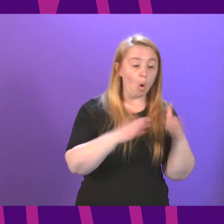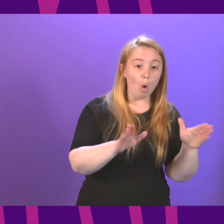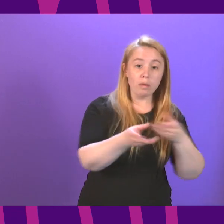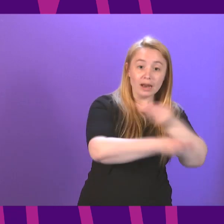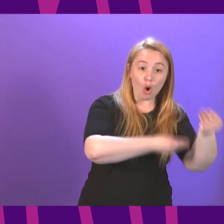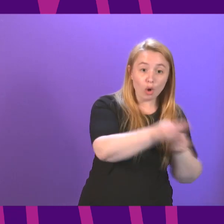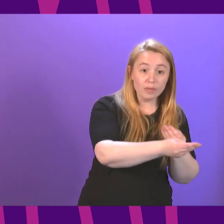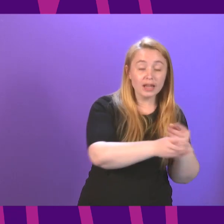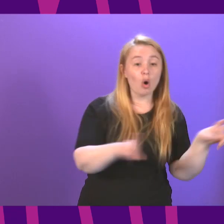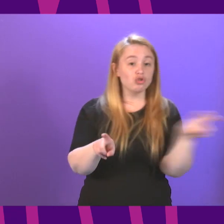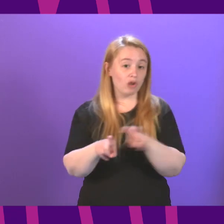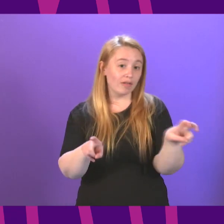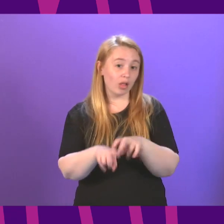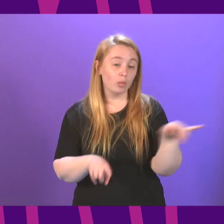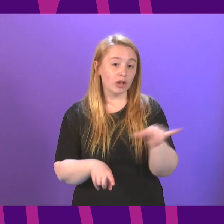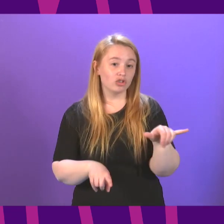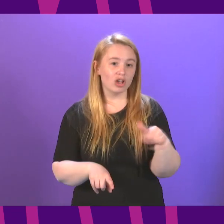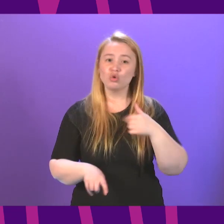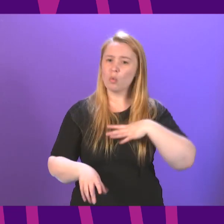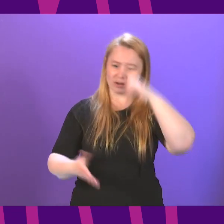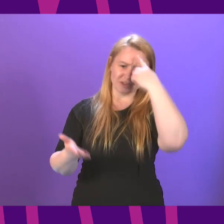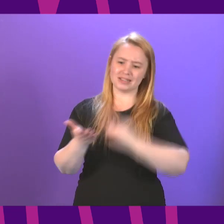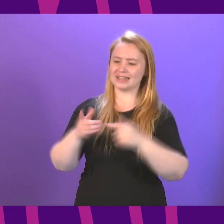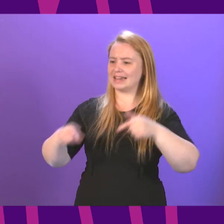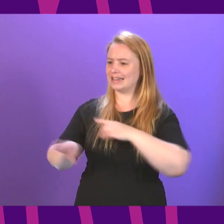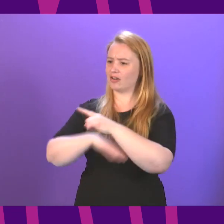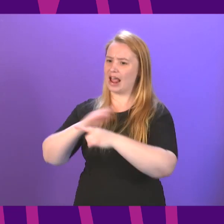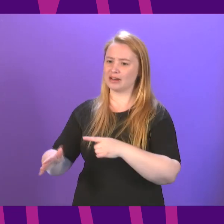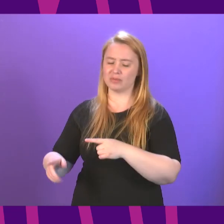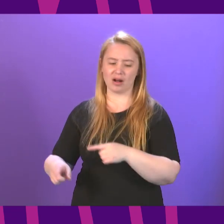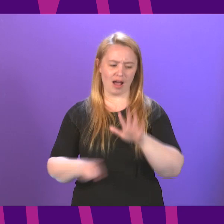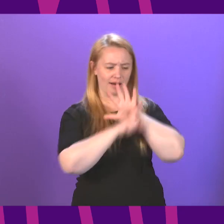of simply taking a decision here in Edinburgh and trying to impose it on islands, from the centre.